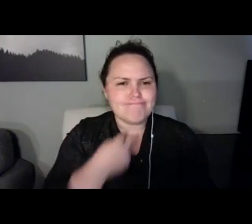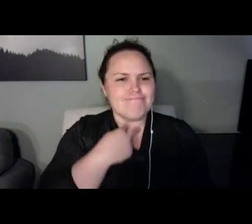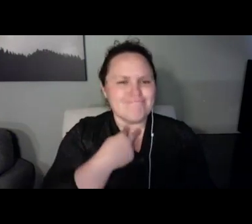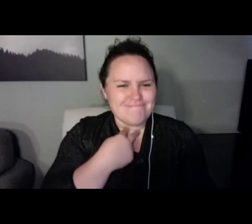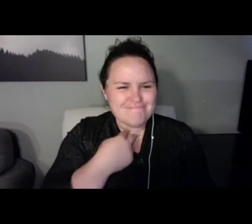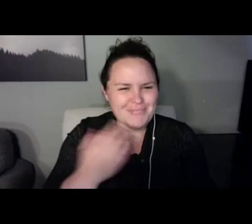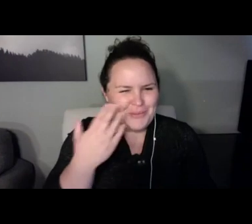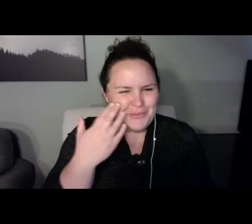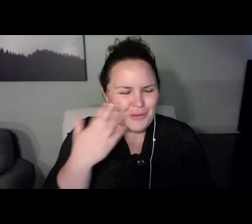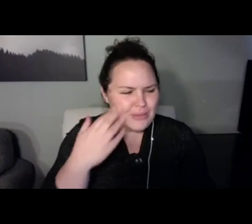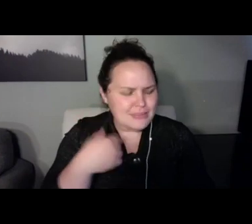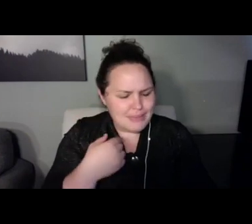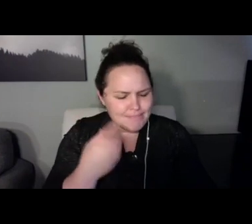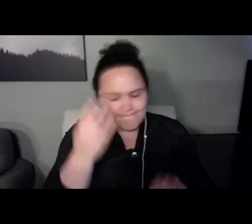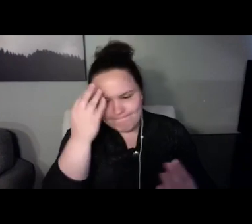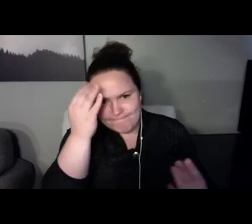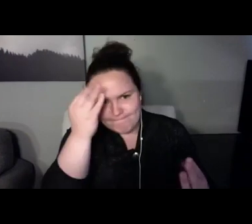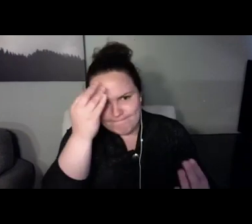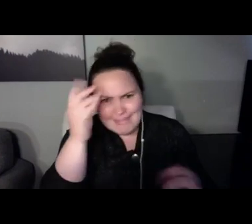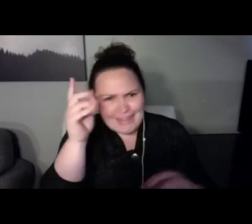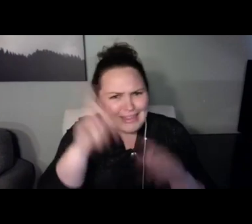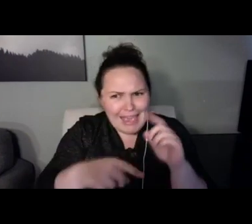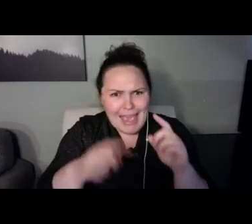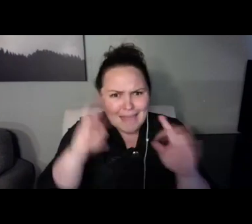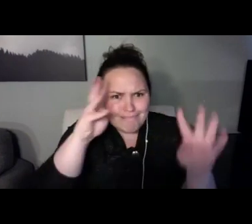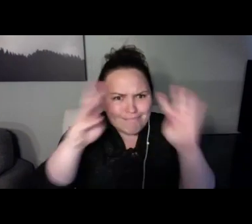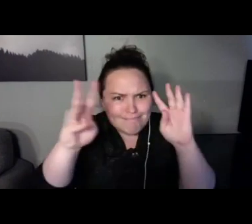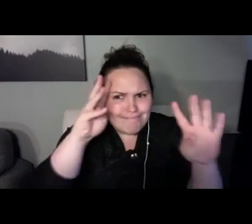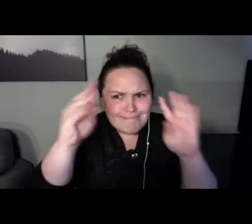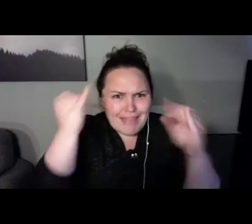But sometimes I just can't think of anything to draw.